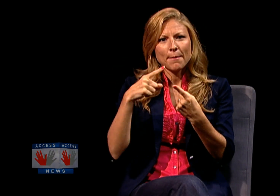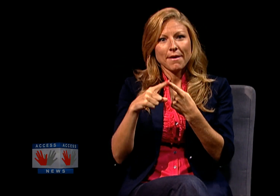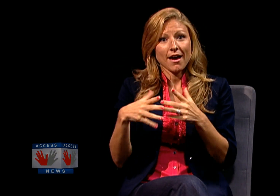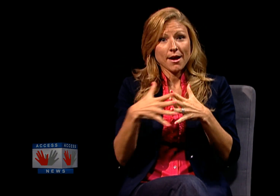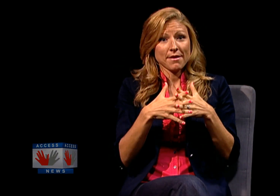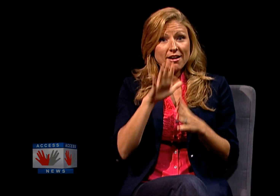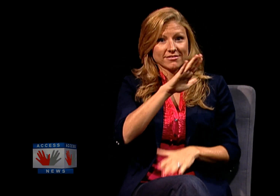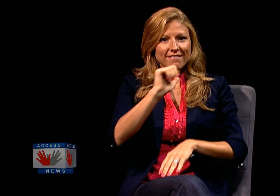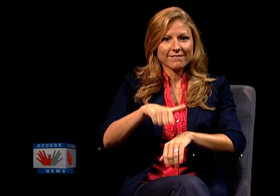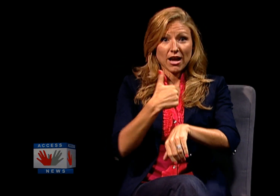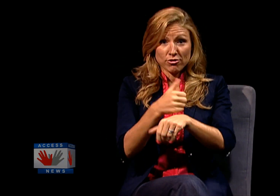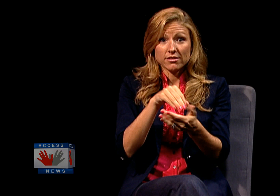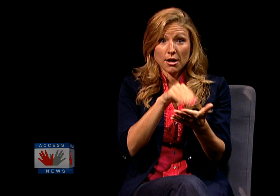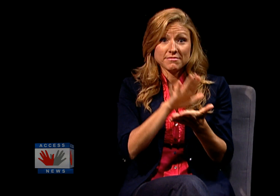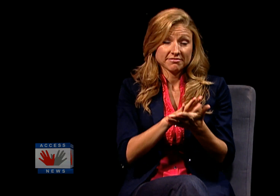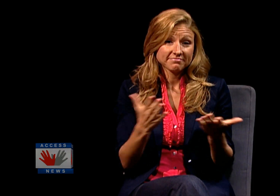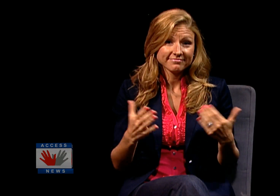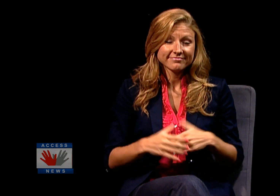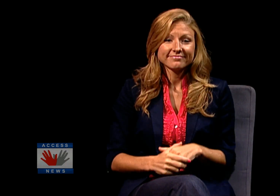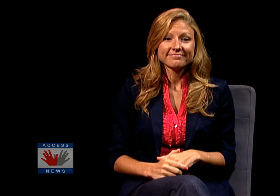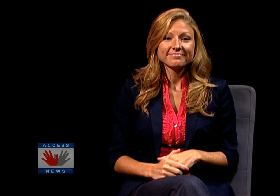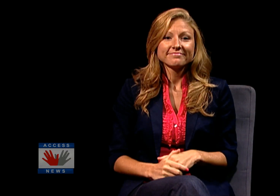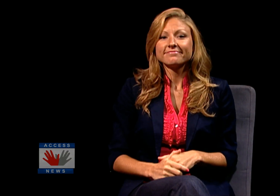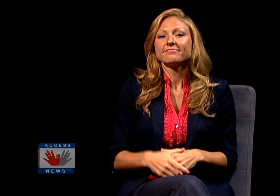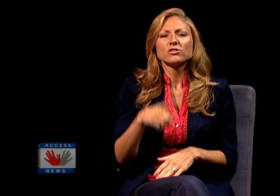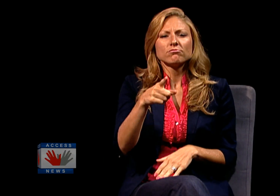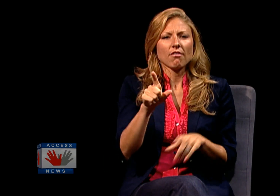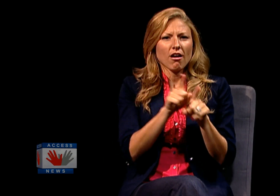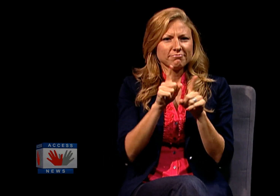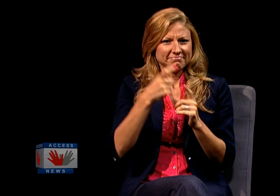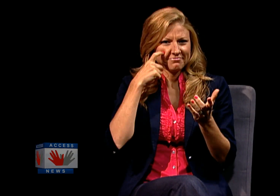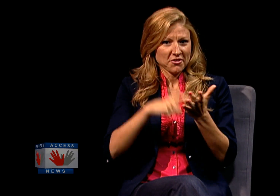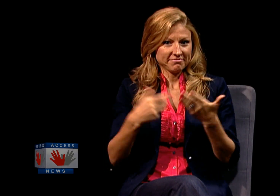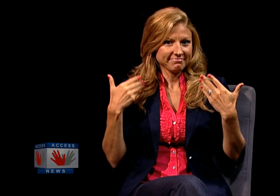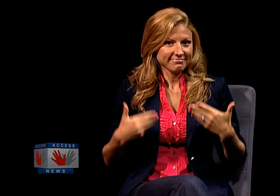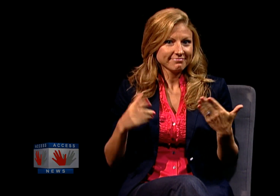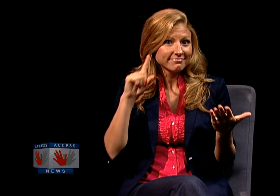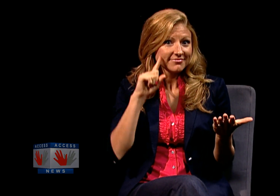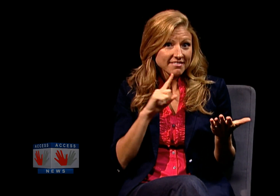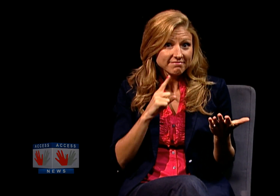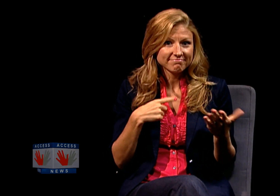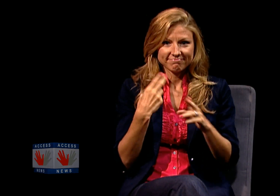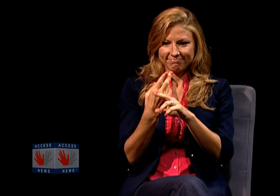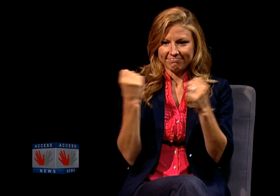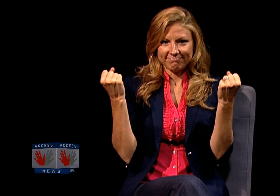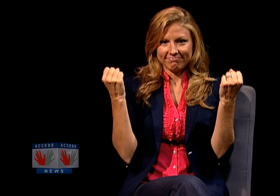ABOUT AMERICA'S FOUNDING DOCUMENTS. YOU HAVE NO DOUBT NOTICED THAT I'M DEAF